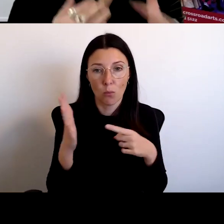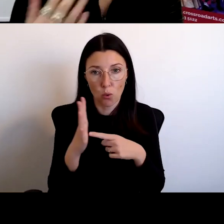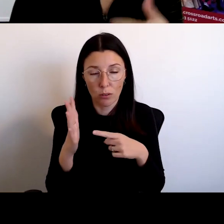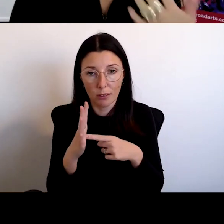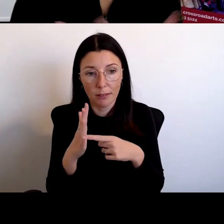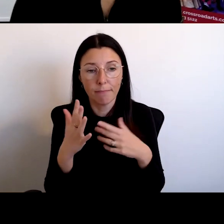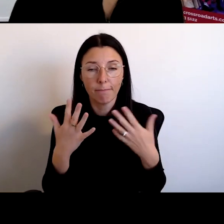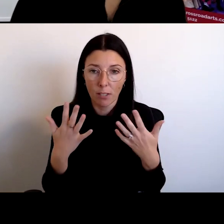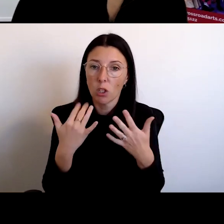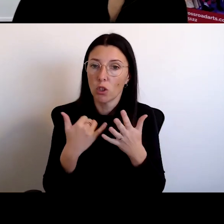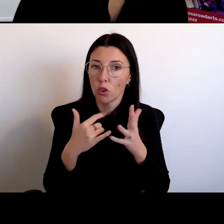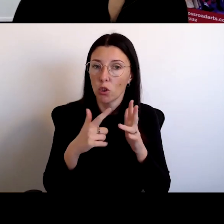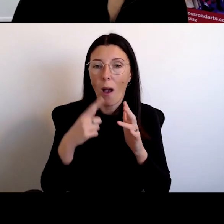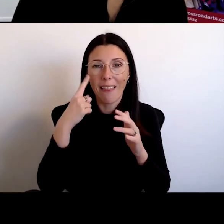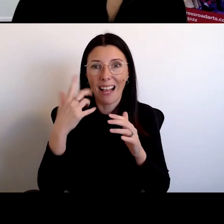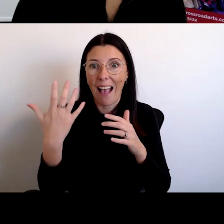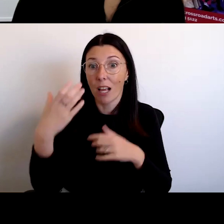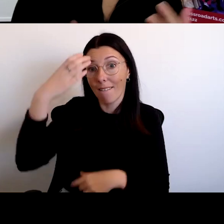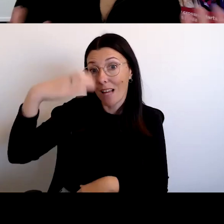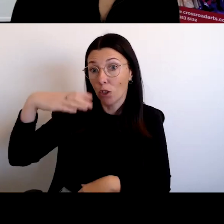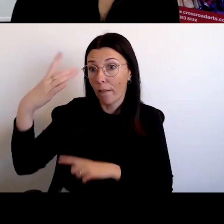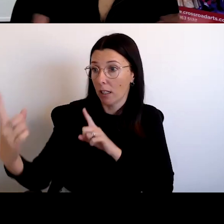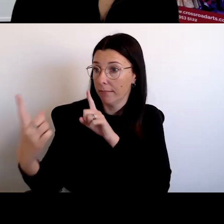Just having those in person moments is really important.